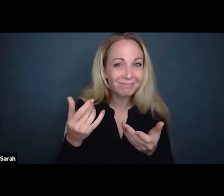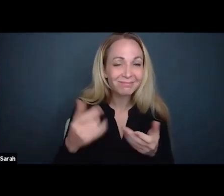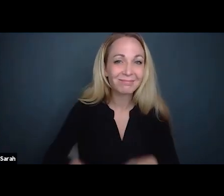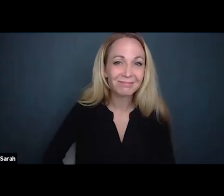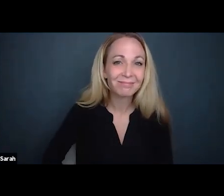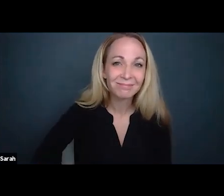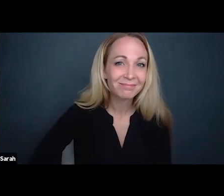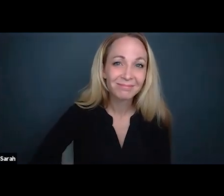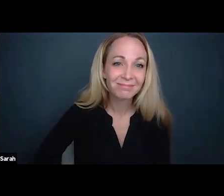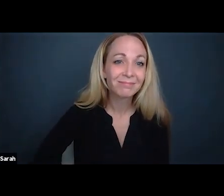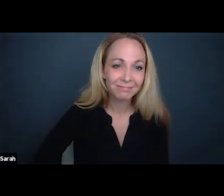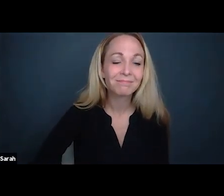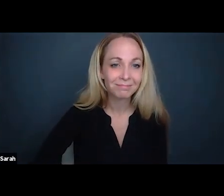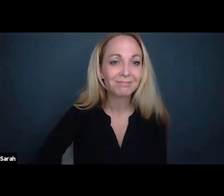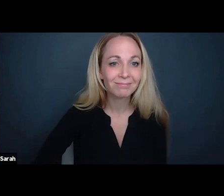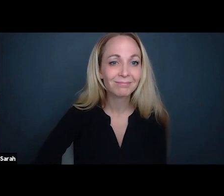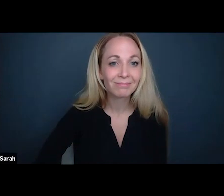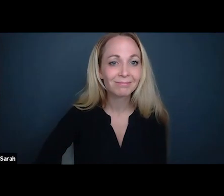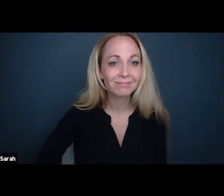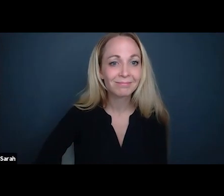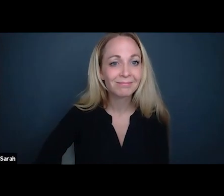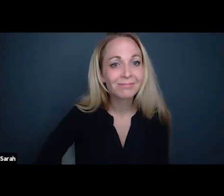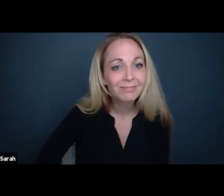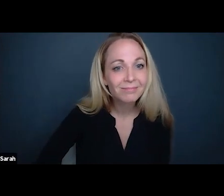as well. Next slide. The next?